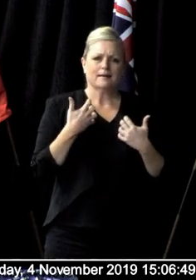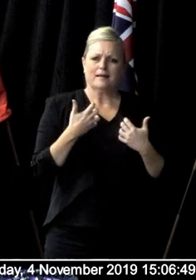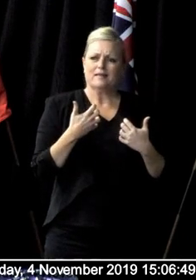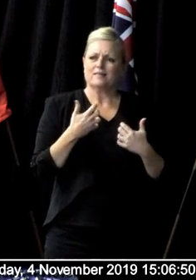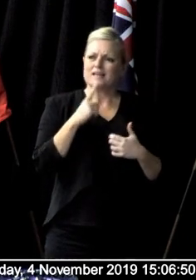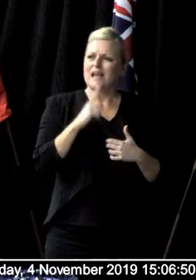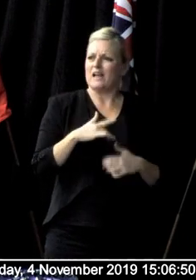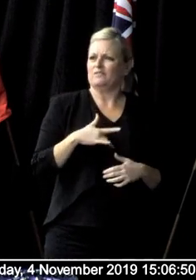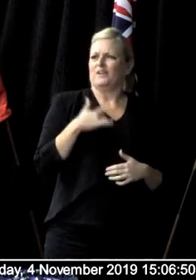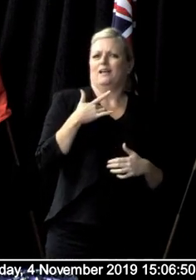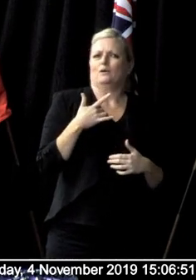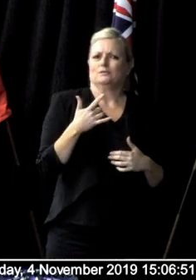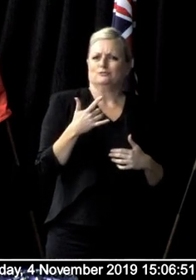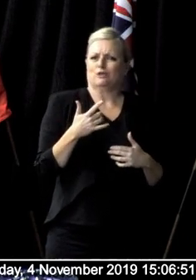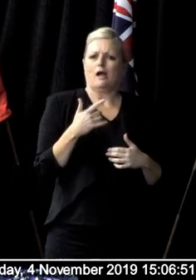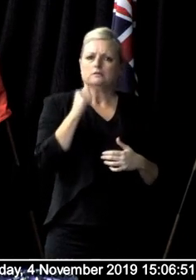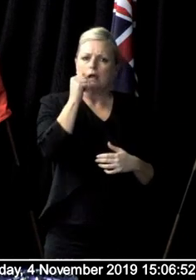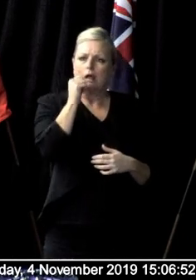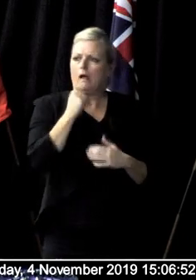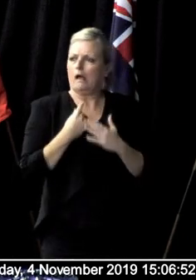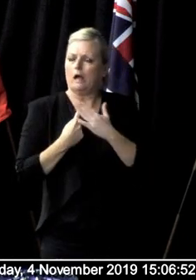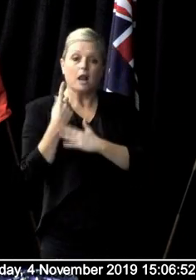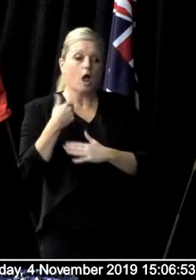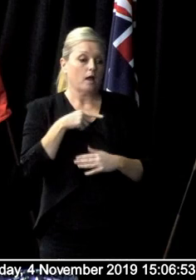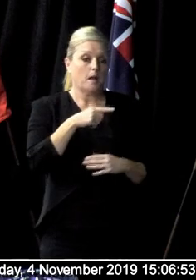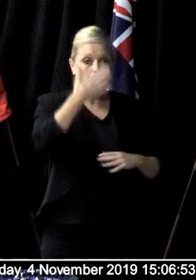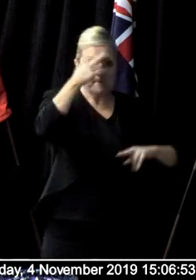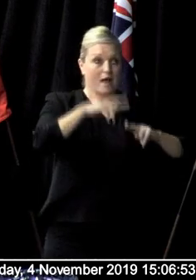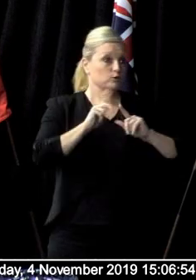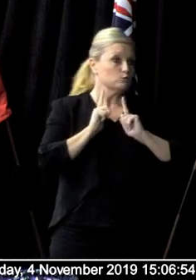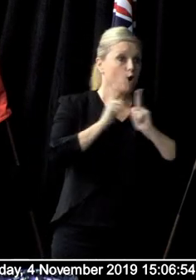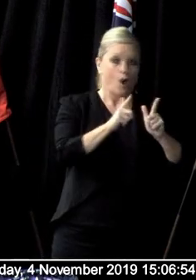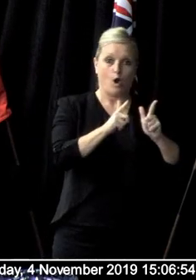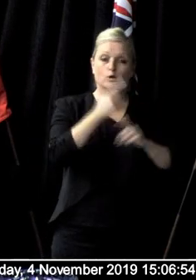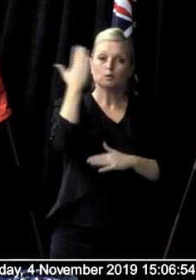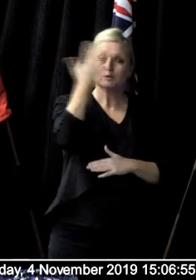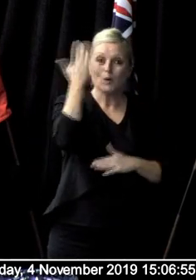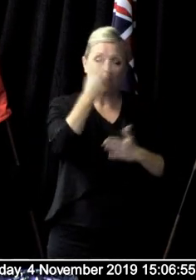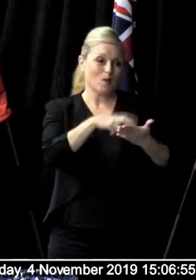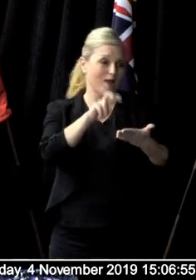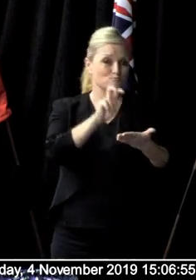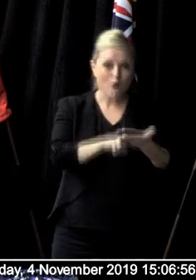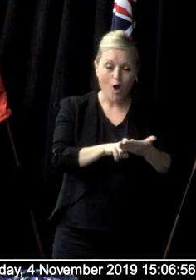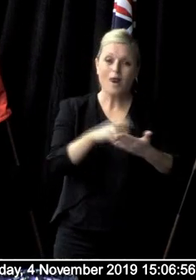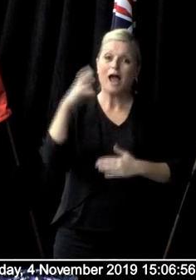stealth. They’ve chosen to enrol their student in their regular school because